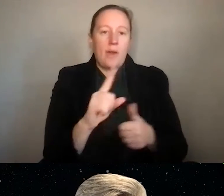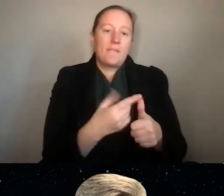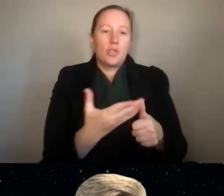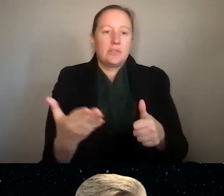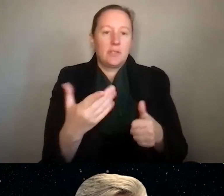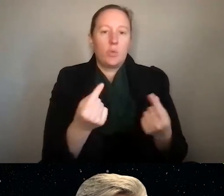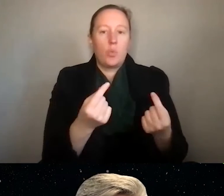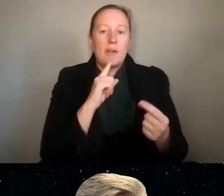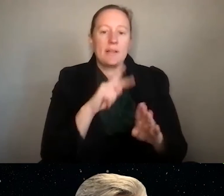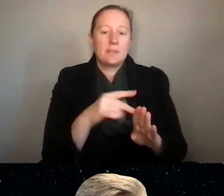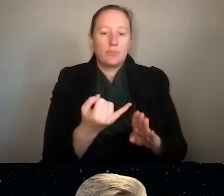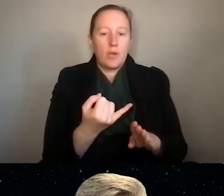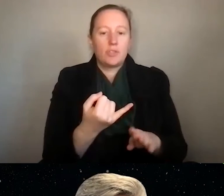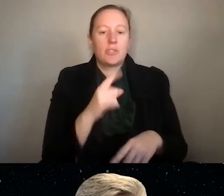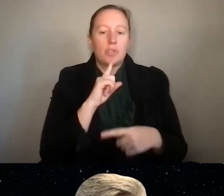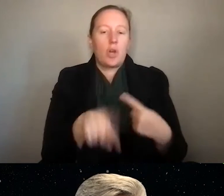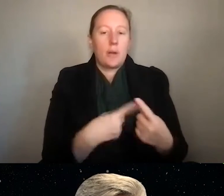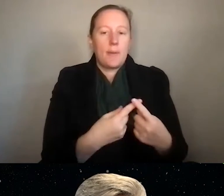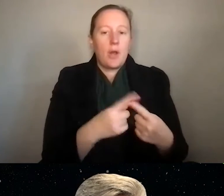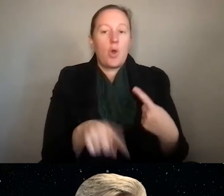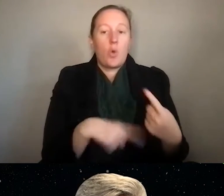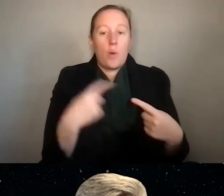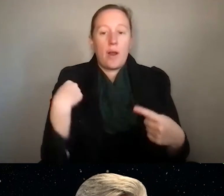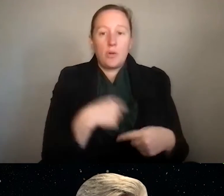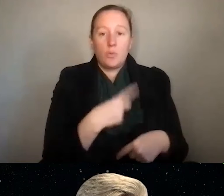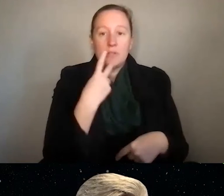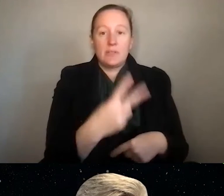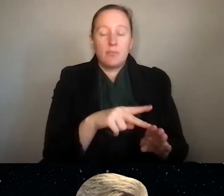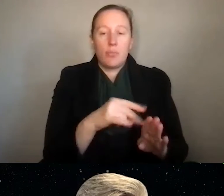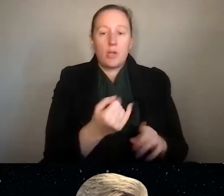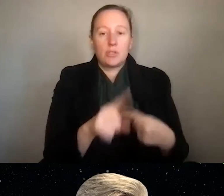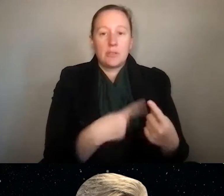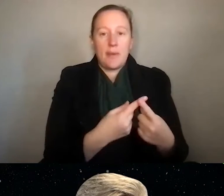is the projects are about? And once we see the projects are about for that particular panel,